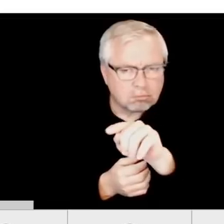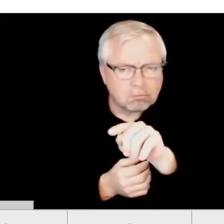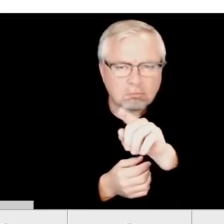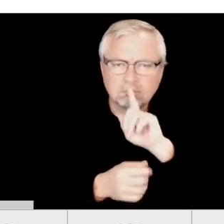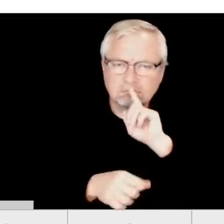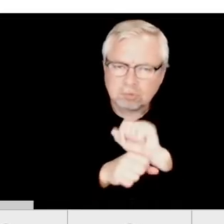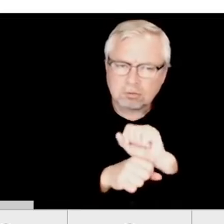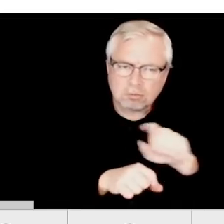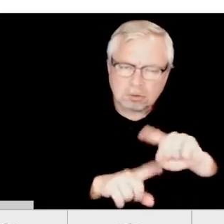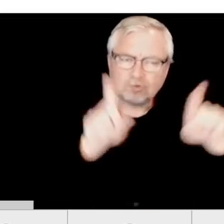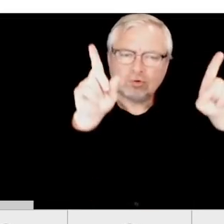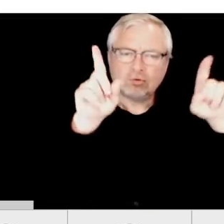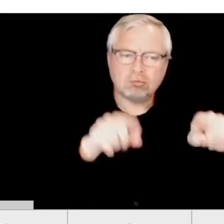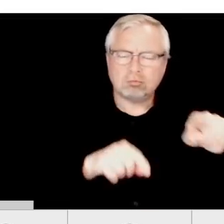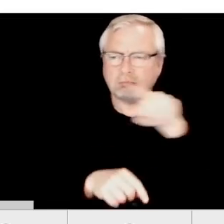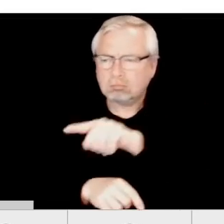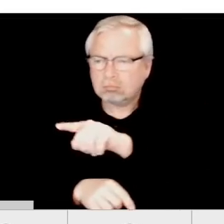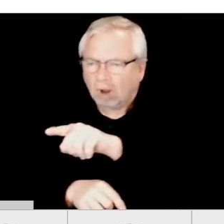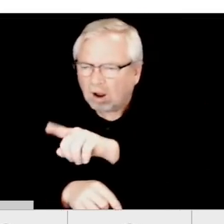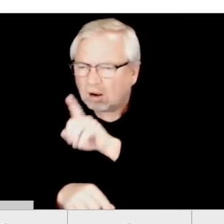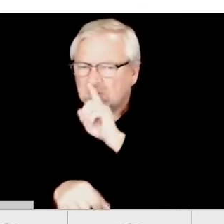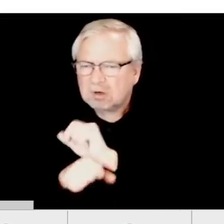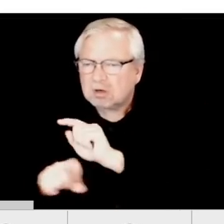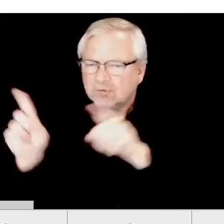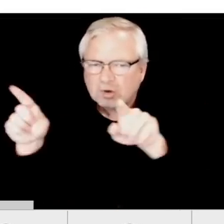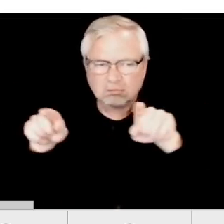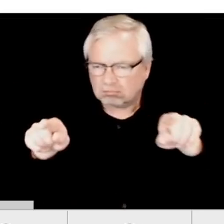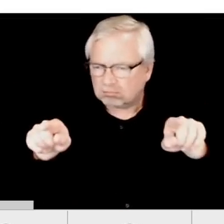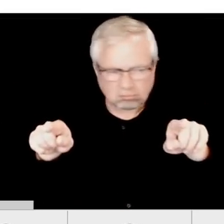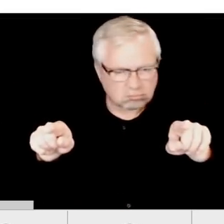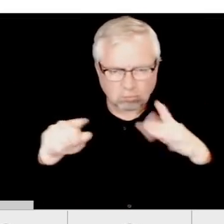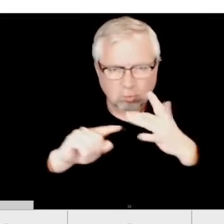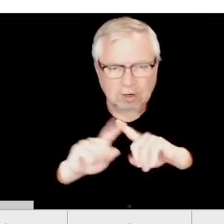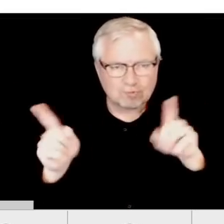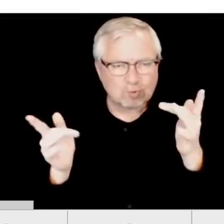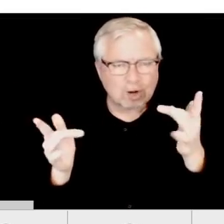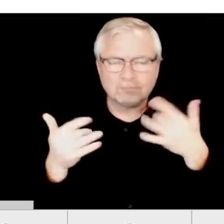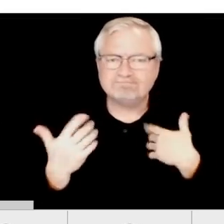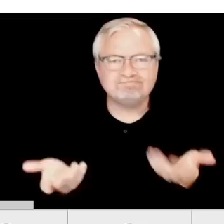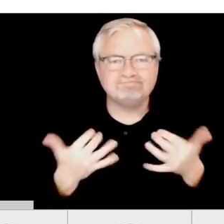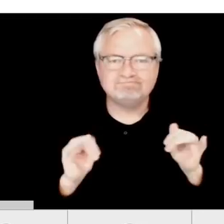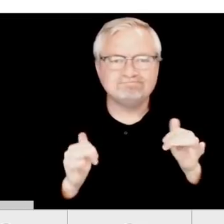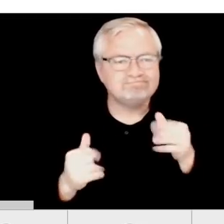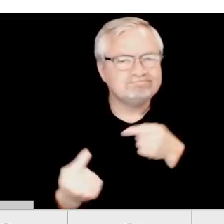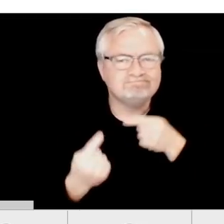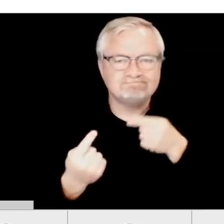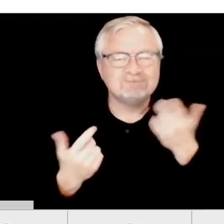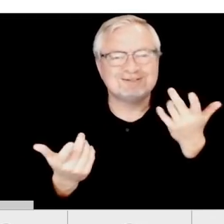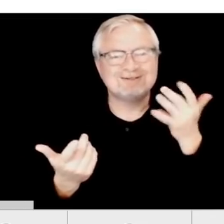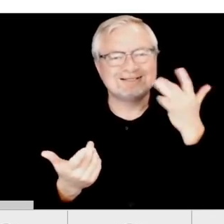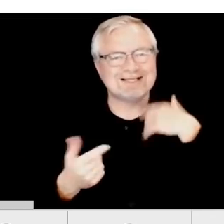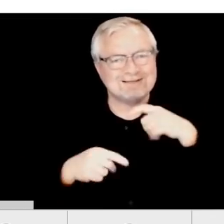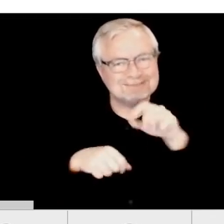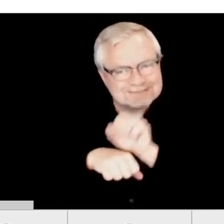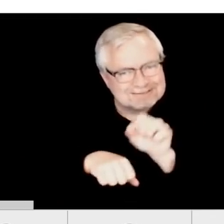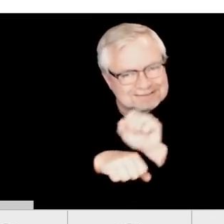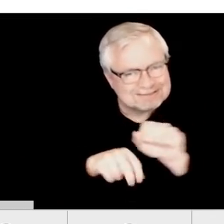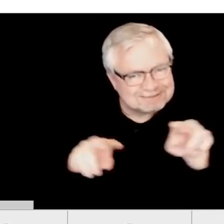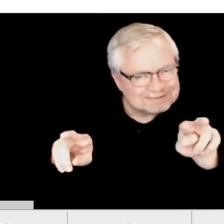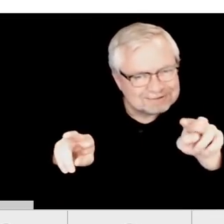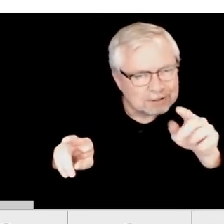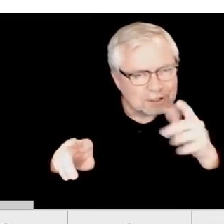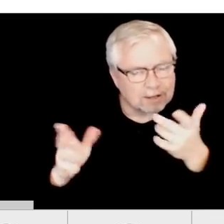We don't understand the healthcare challenges that individuals experience,